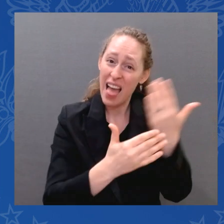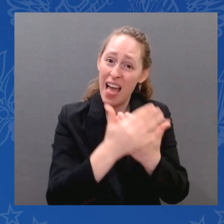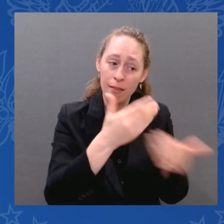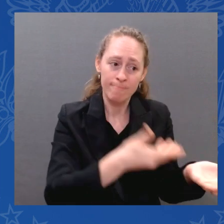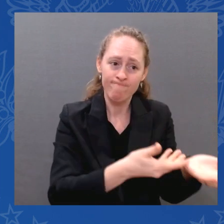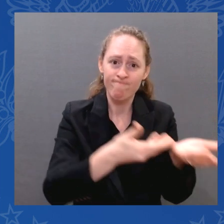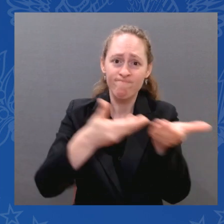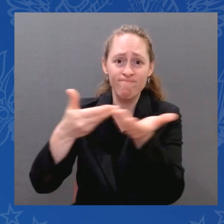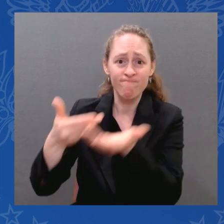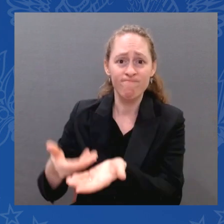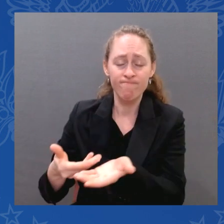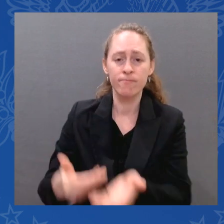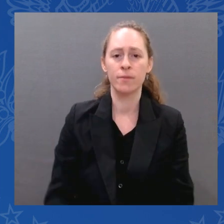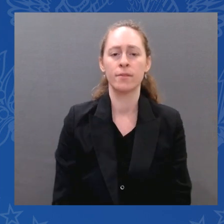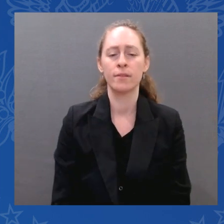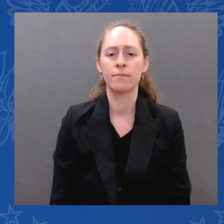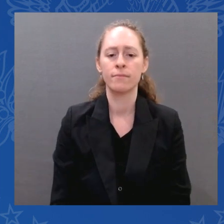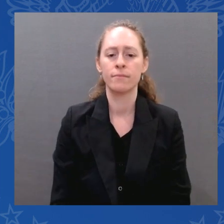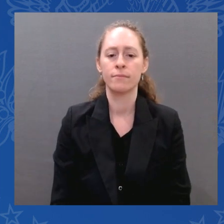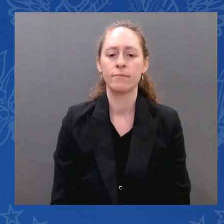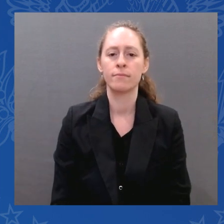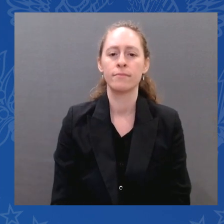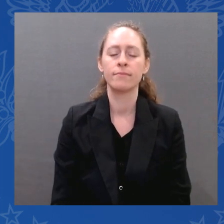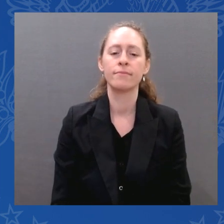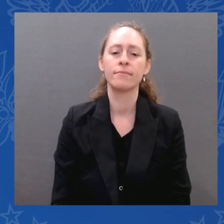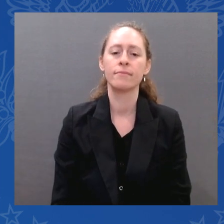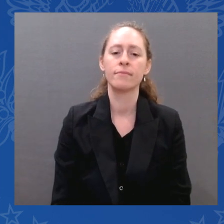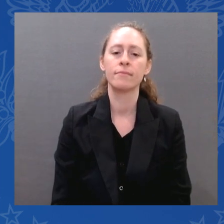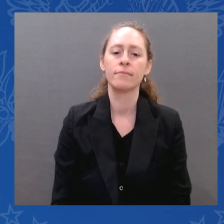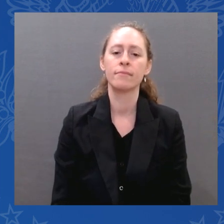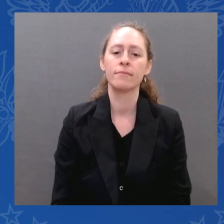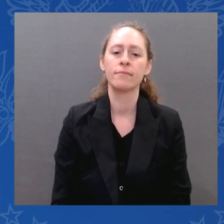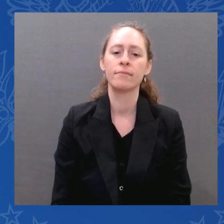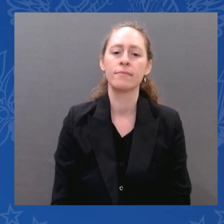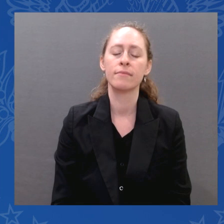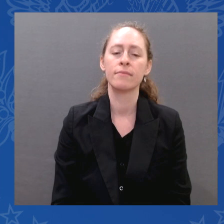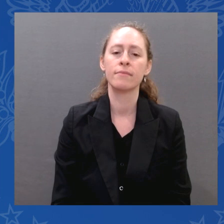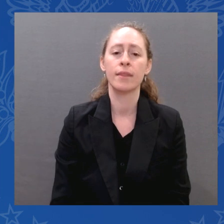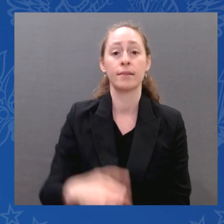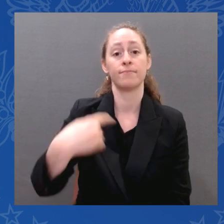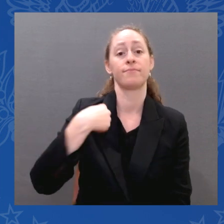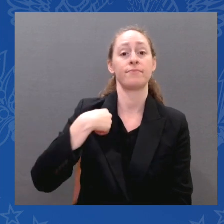Wounded Warrior Project welcomed me home and provided me with a backpack full of essentials.